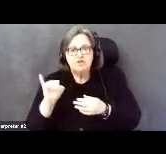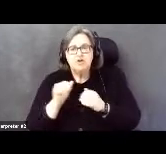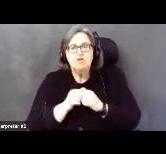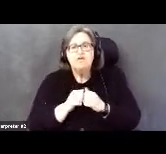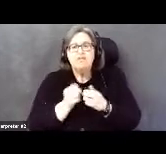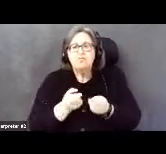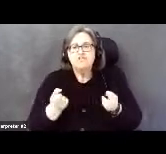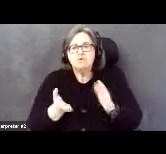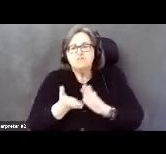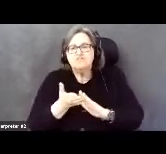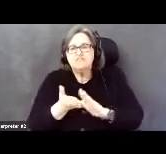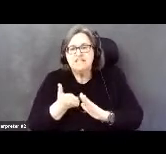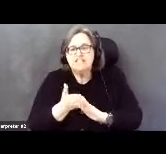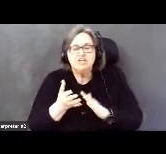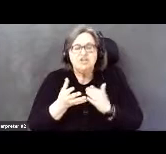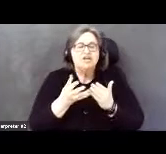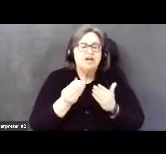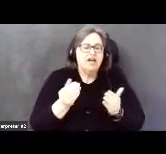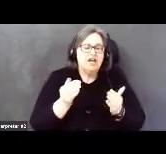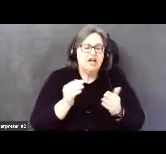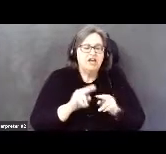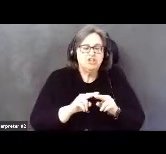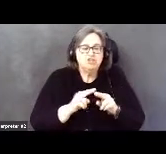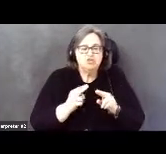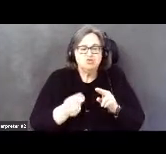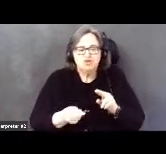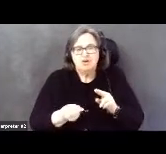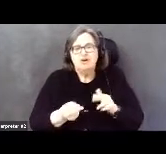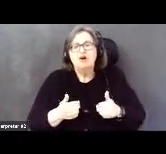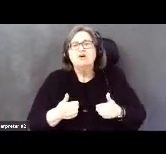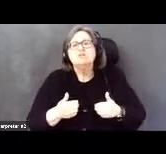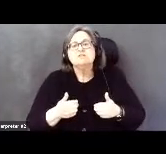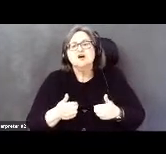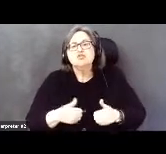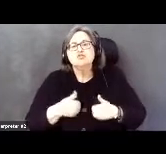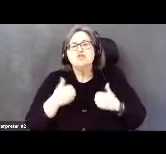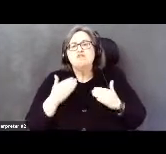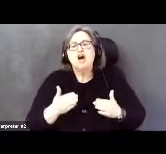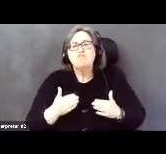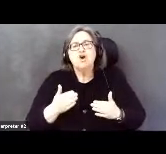and significant decrease in survivor-perceived need for services and significant decrease